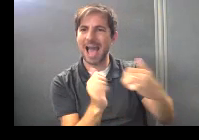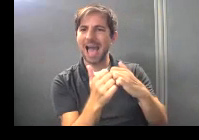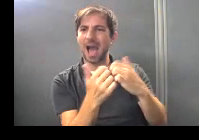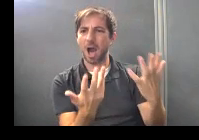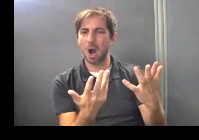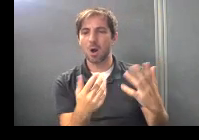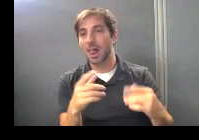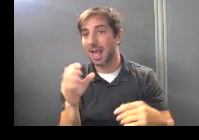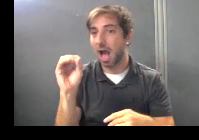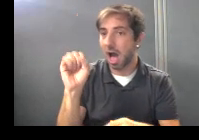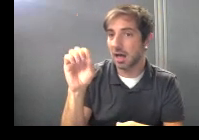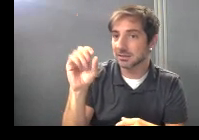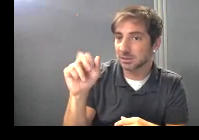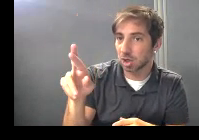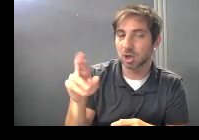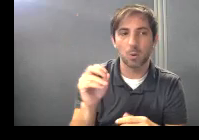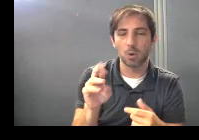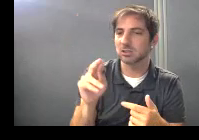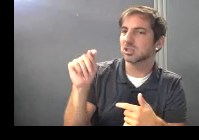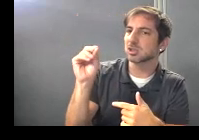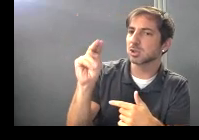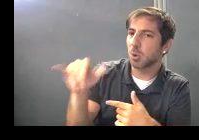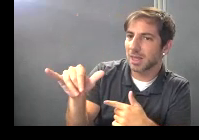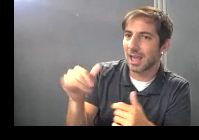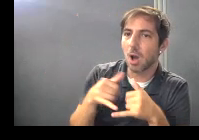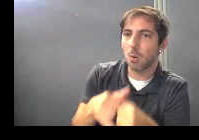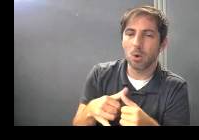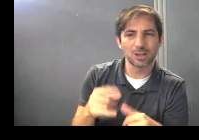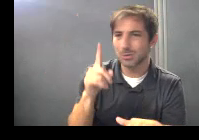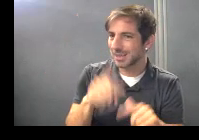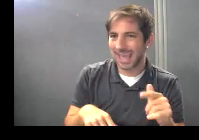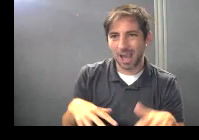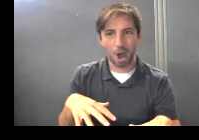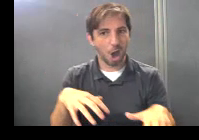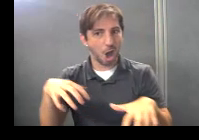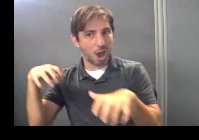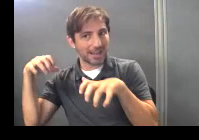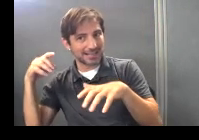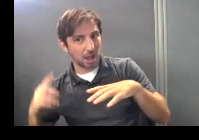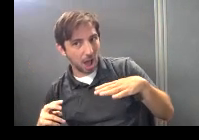THERE IS OFTEN NO WAY TO GET FROM THE AUDIENCE TO THE STAGE.